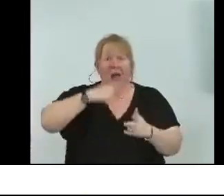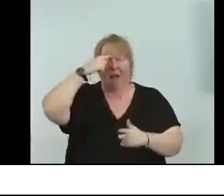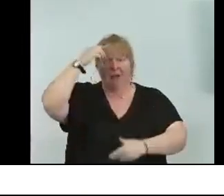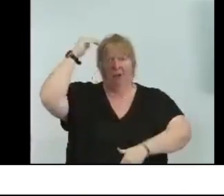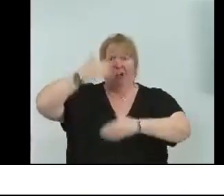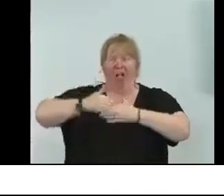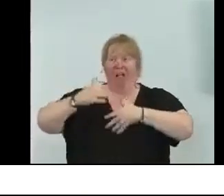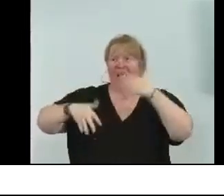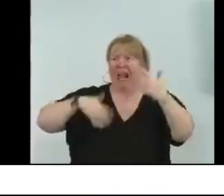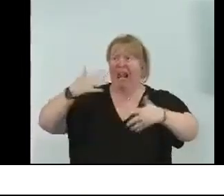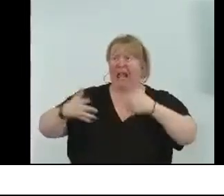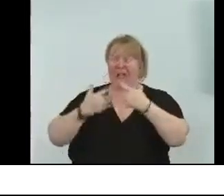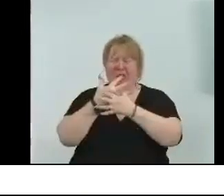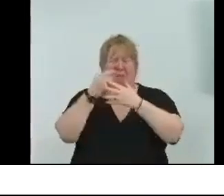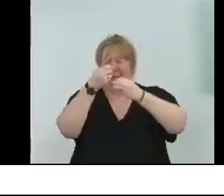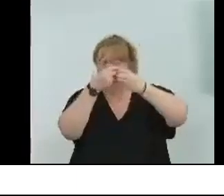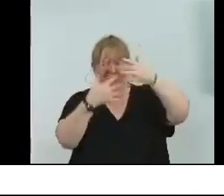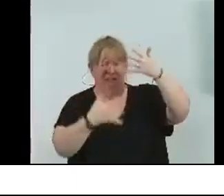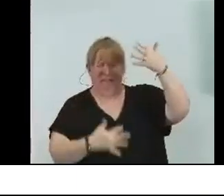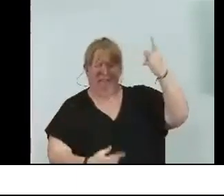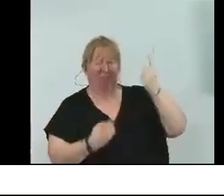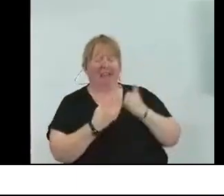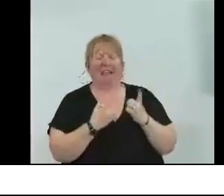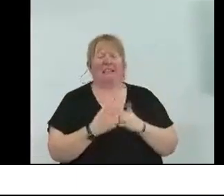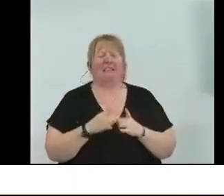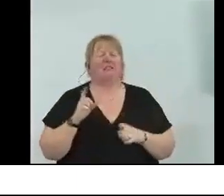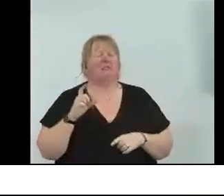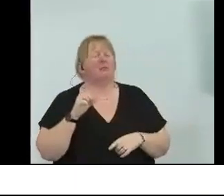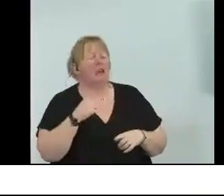So many things. I guess we were so lucky